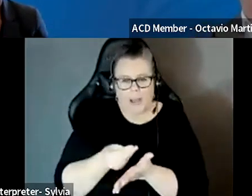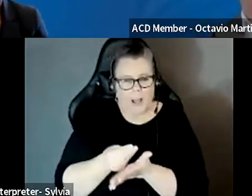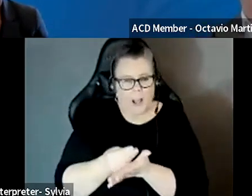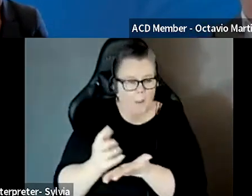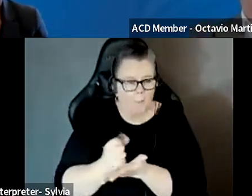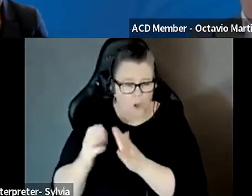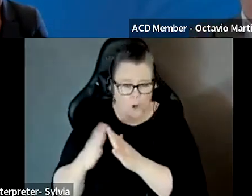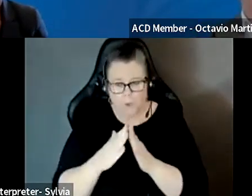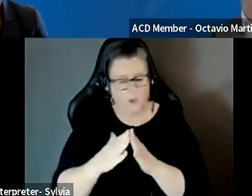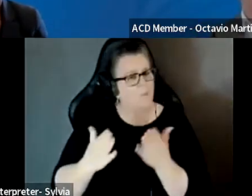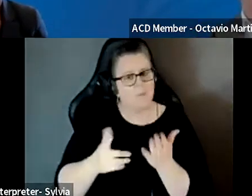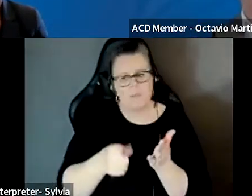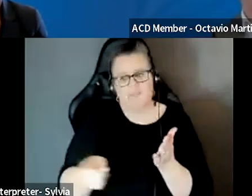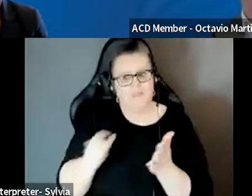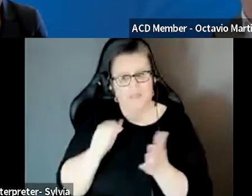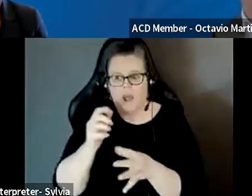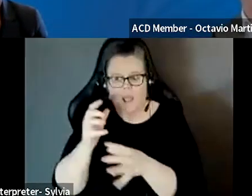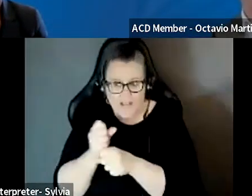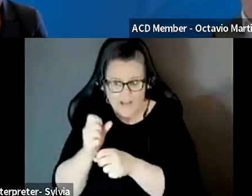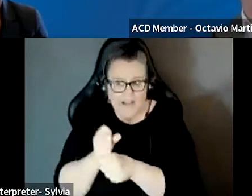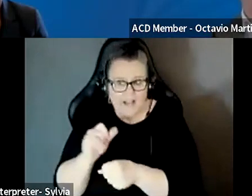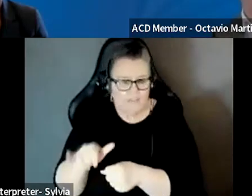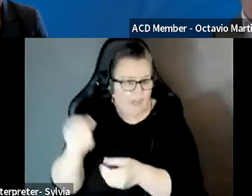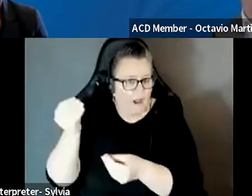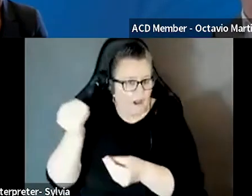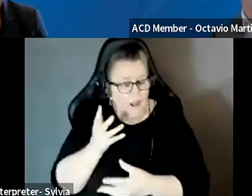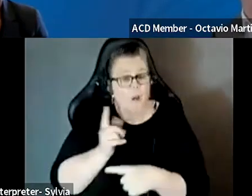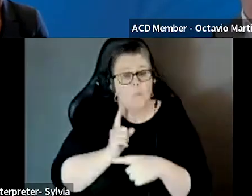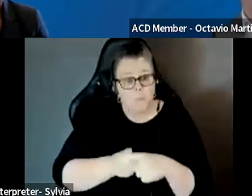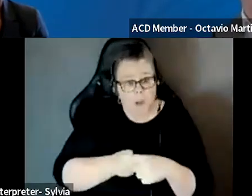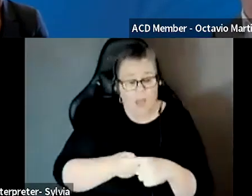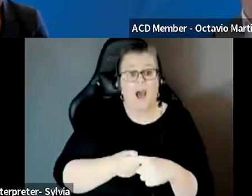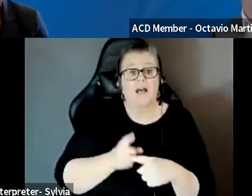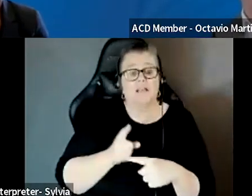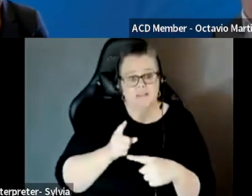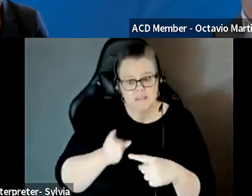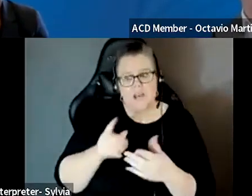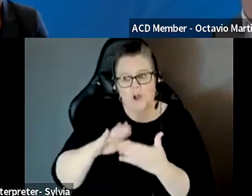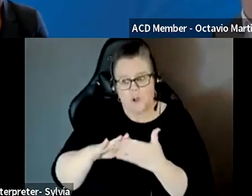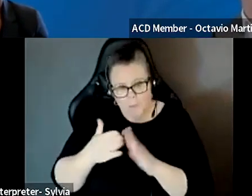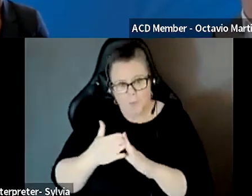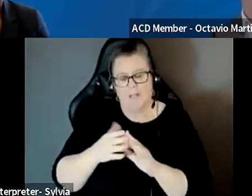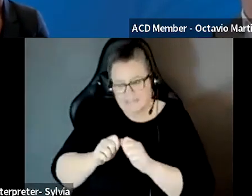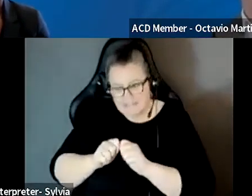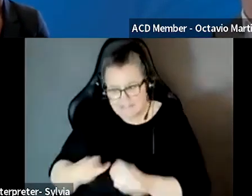into communities; and at the same time, thinking about leveraging that same kind of community-based effort to support the childhood vaccines;